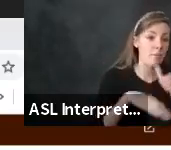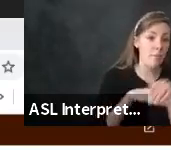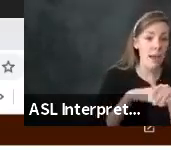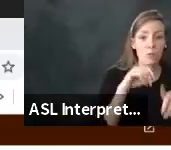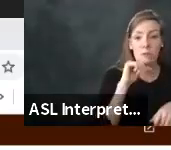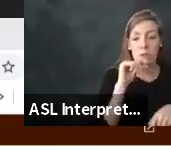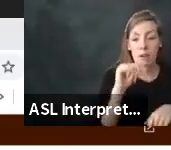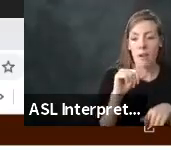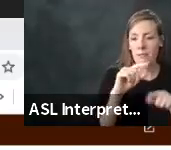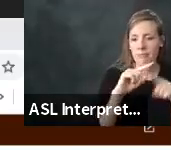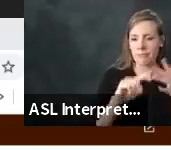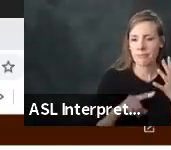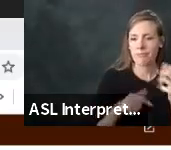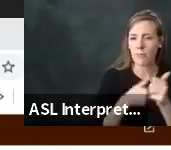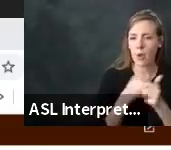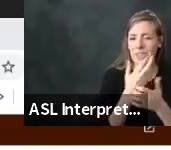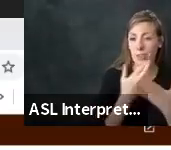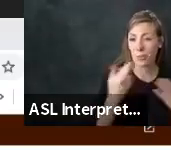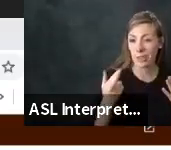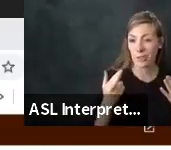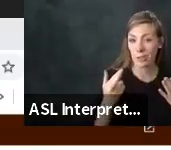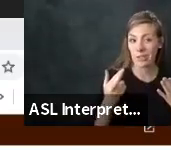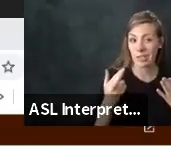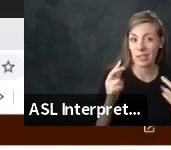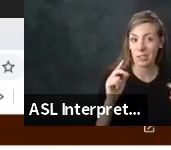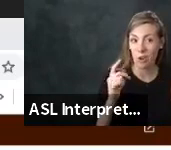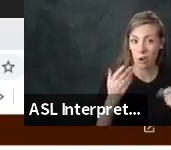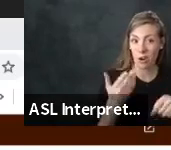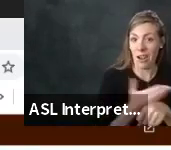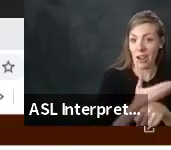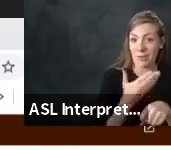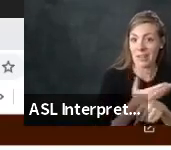Most of these resources are updated on a daily basis,